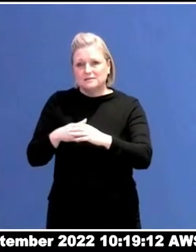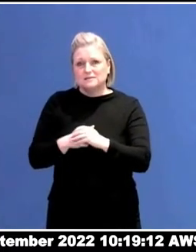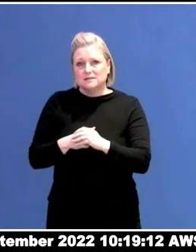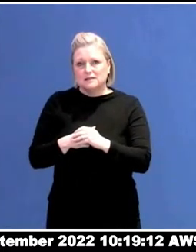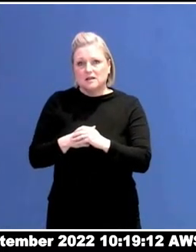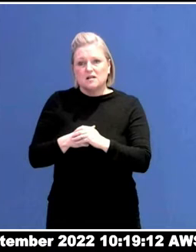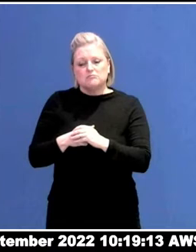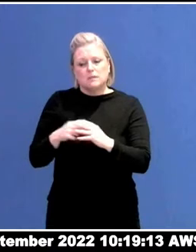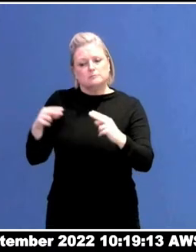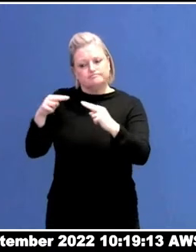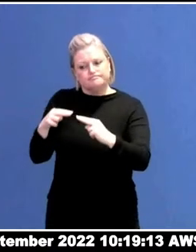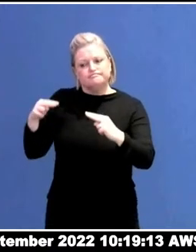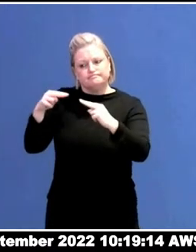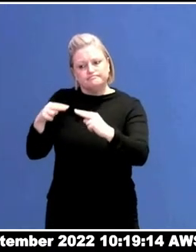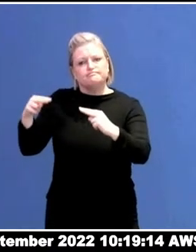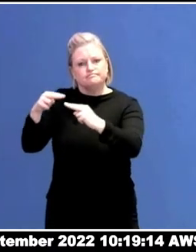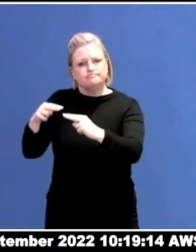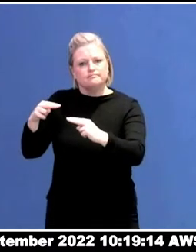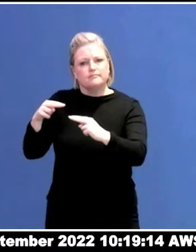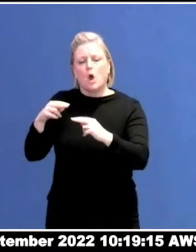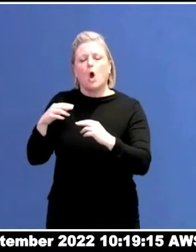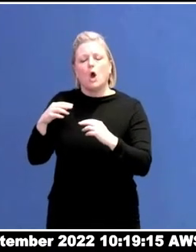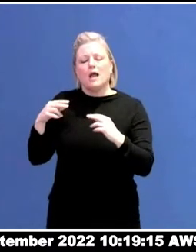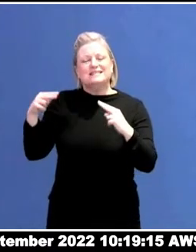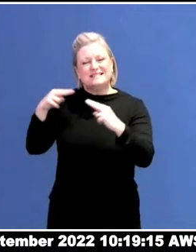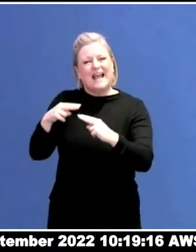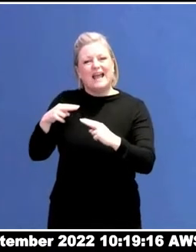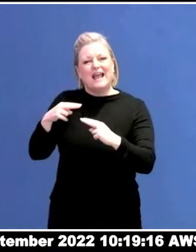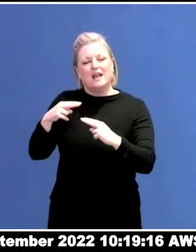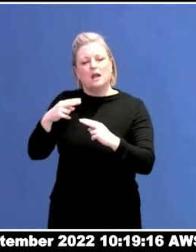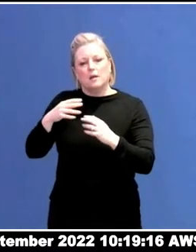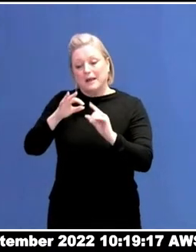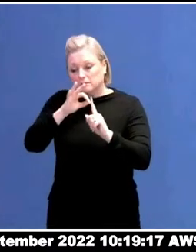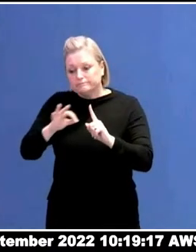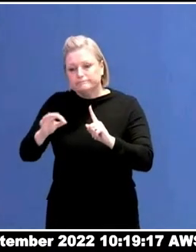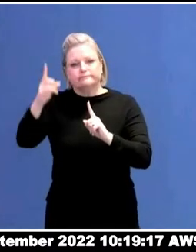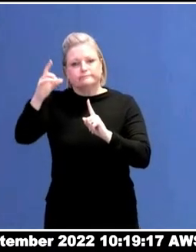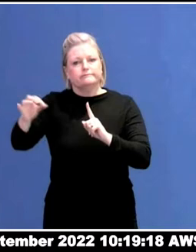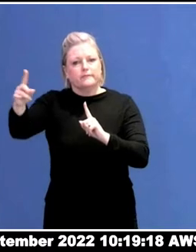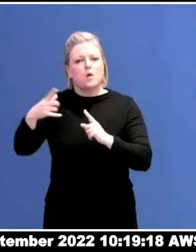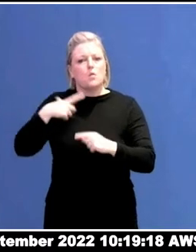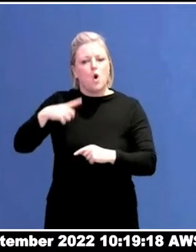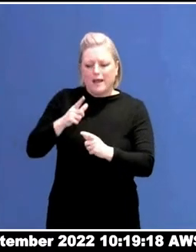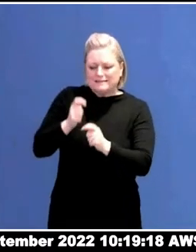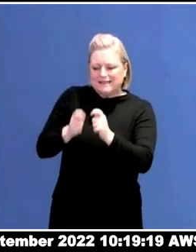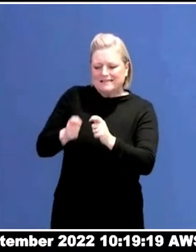testing for the next 12 months to make sure that he didn't have any sexually transmitted